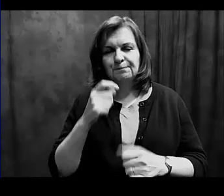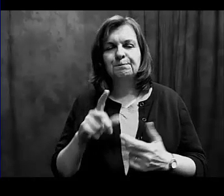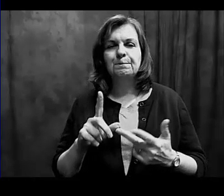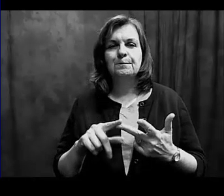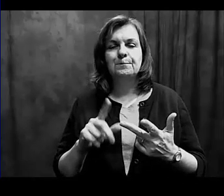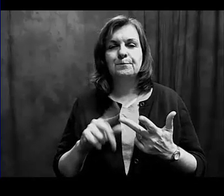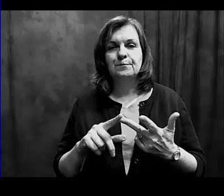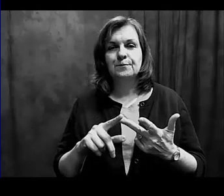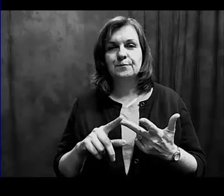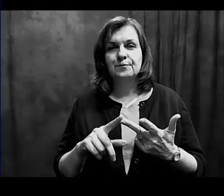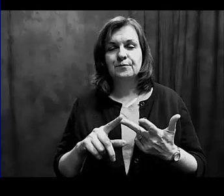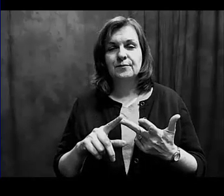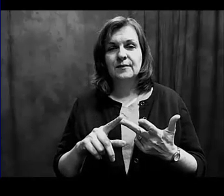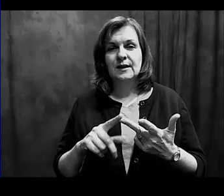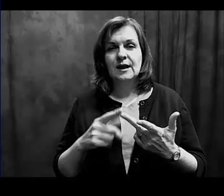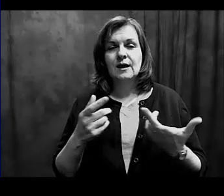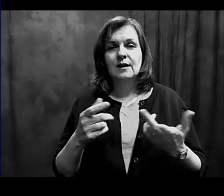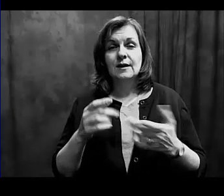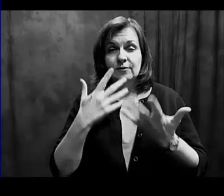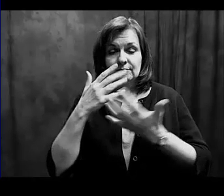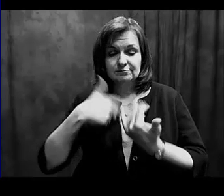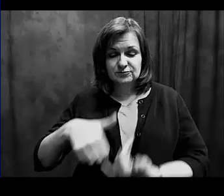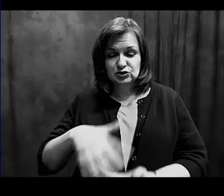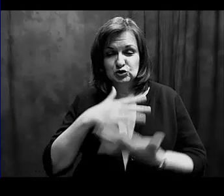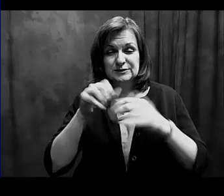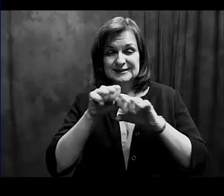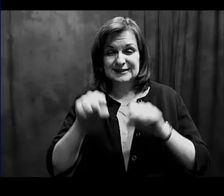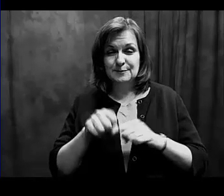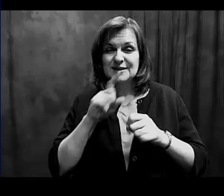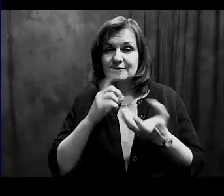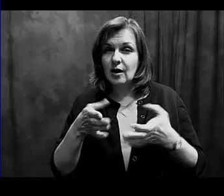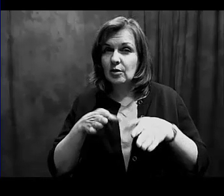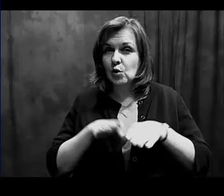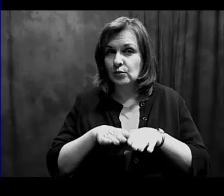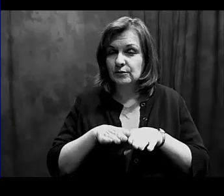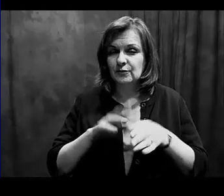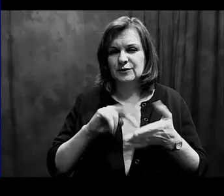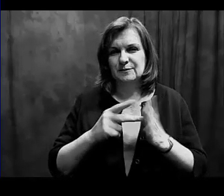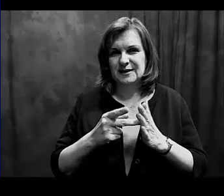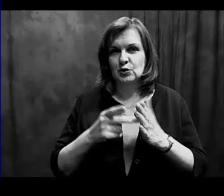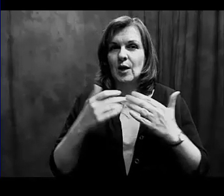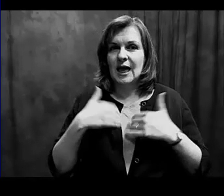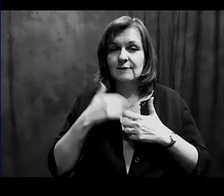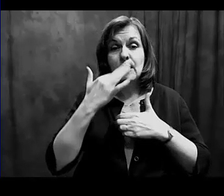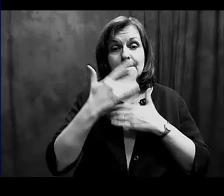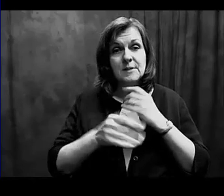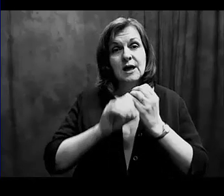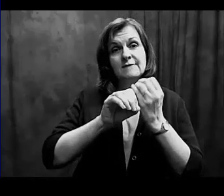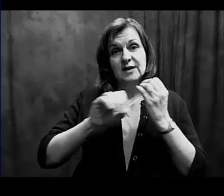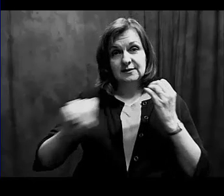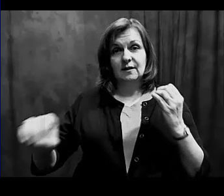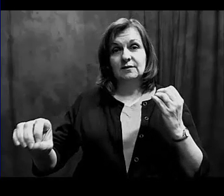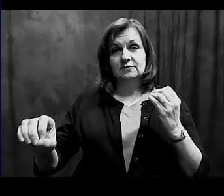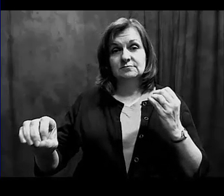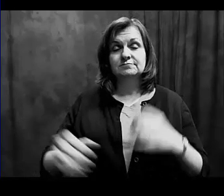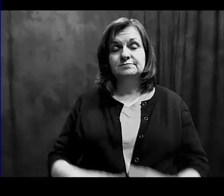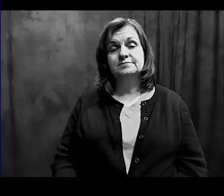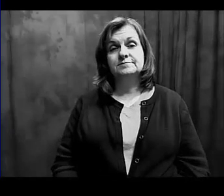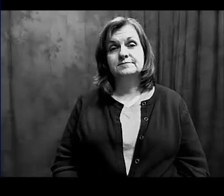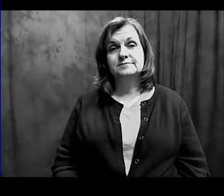we have a closed circulatory system meaning that we are actually going to have blood vessels